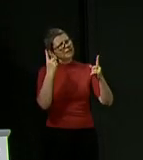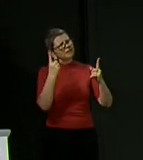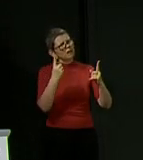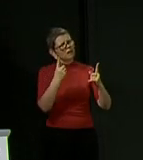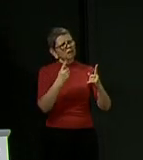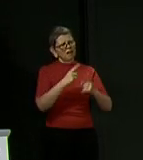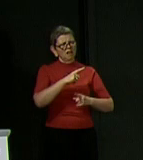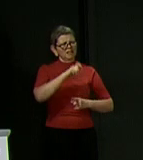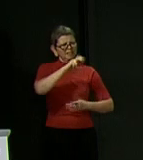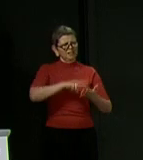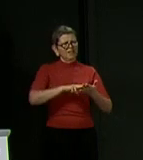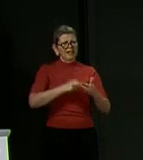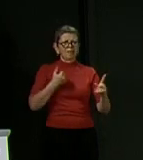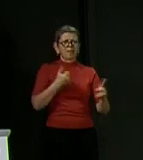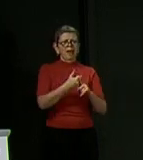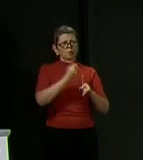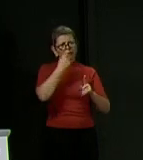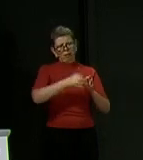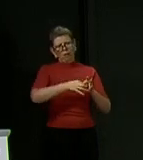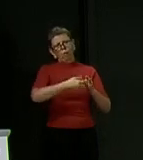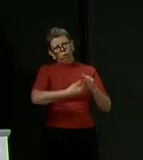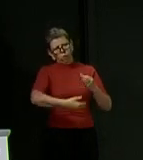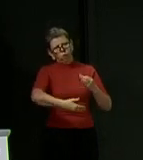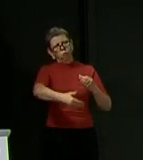for far longer than anyone would've wished, with social distancing in place maybe for